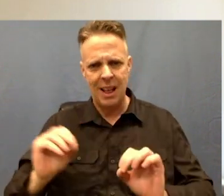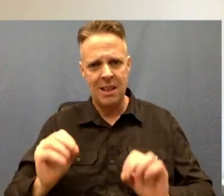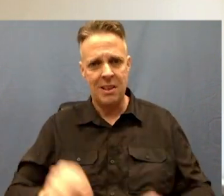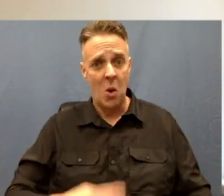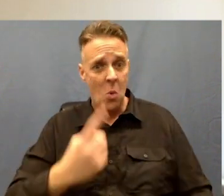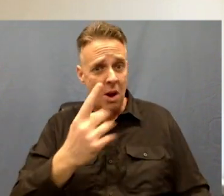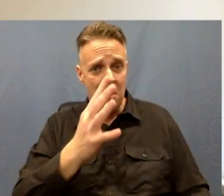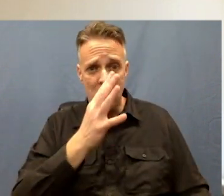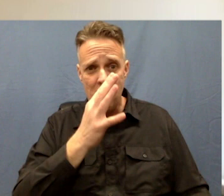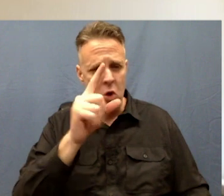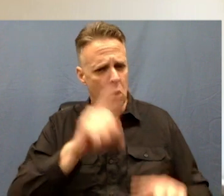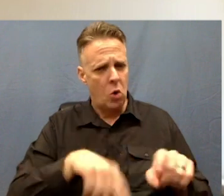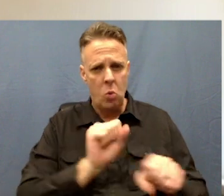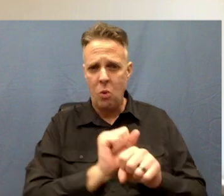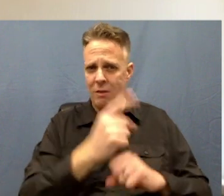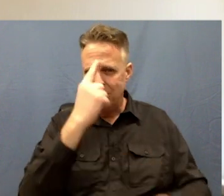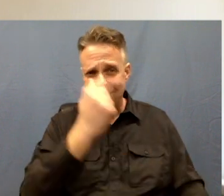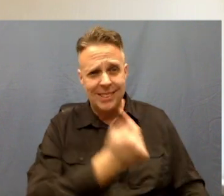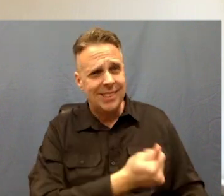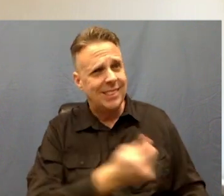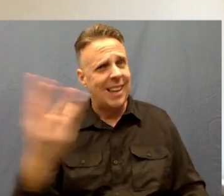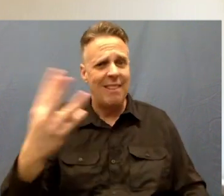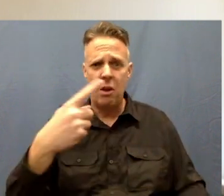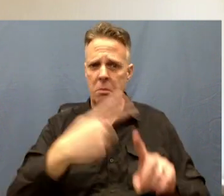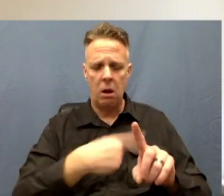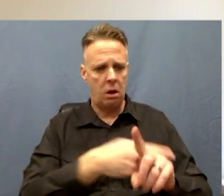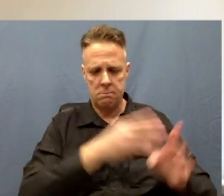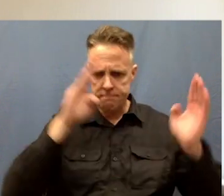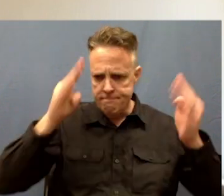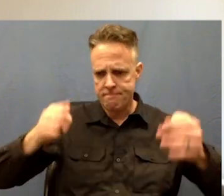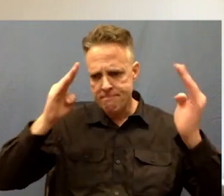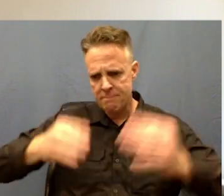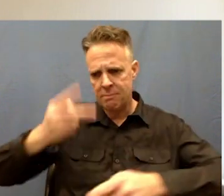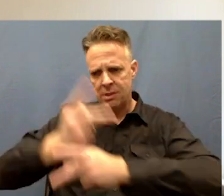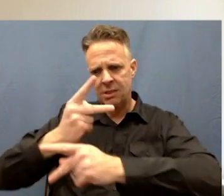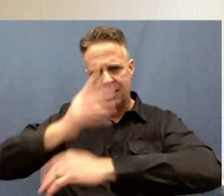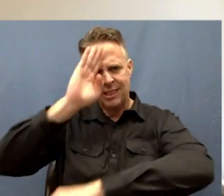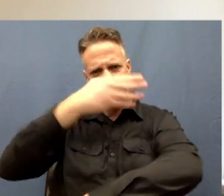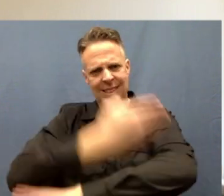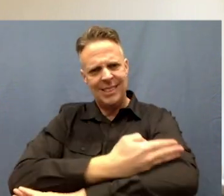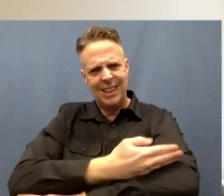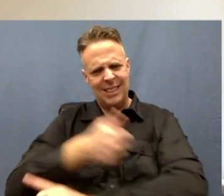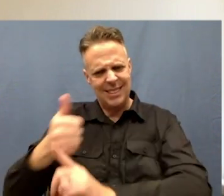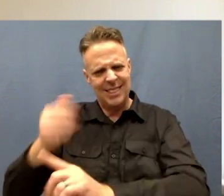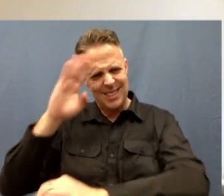STATUS WAS UNABLE TO WORK FOR MONTHS. SHE WAS TAKEN CARE OF HER SON WHO HAS CANCER. SHE FEARED EVEN LEAVING HER HOUSE FOR FOOD ASSISTANCE.